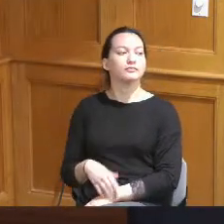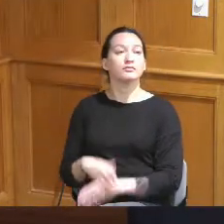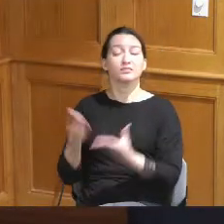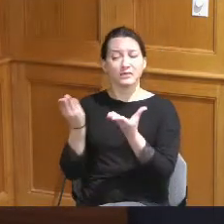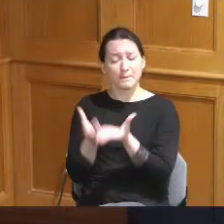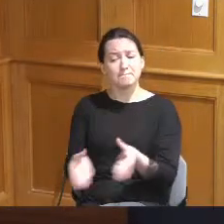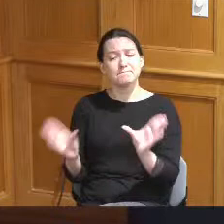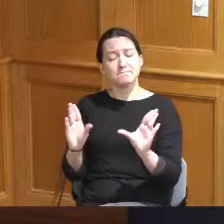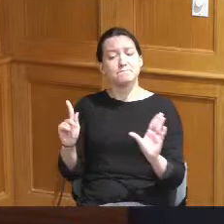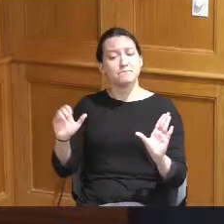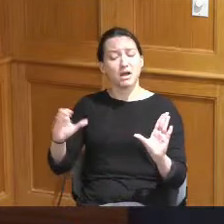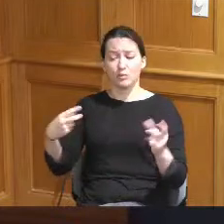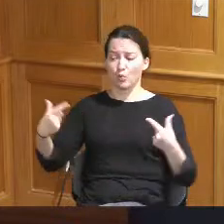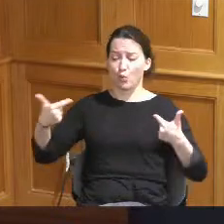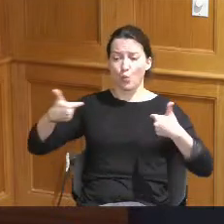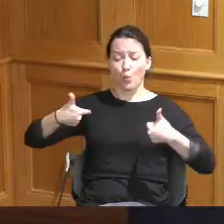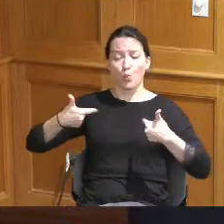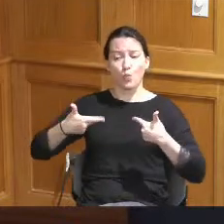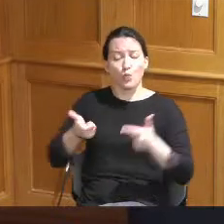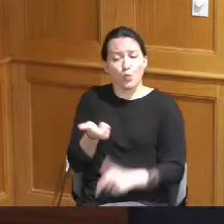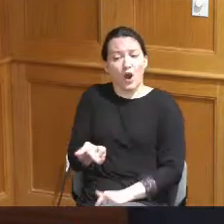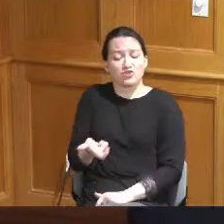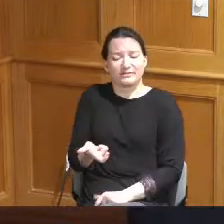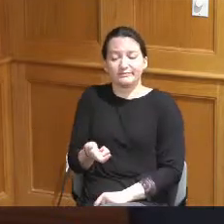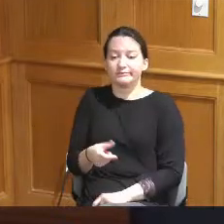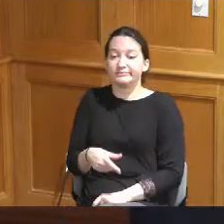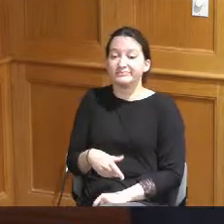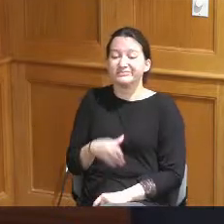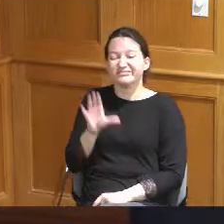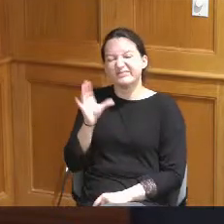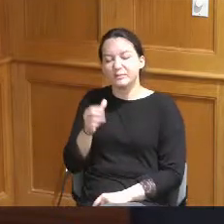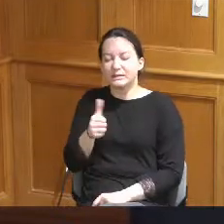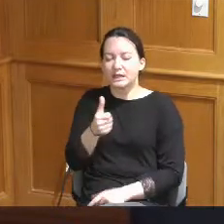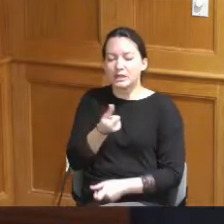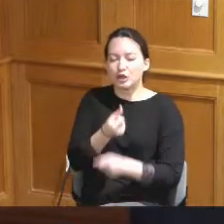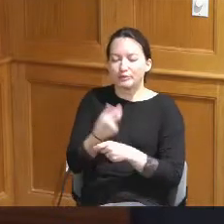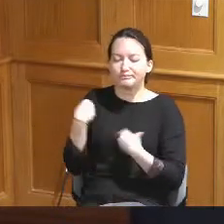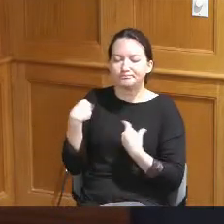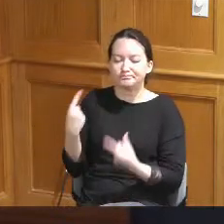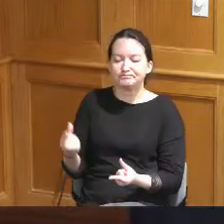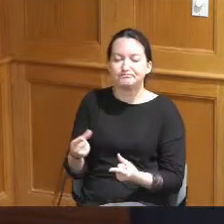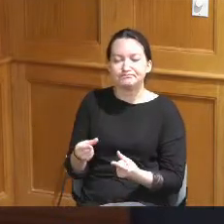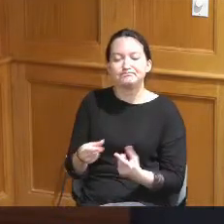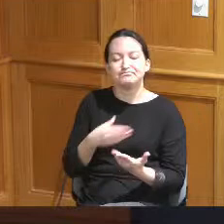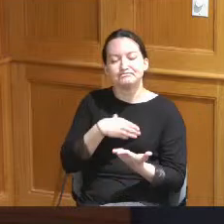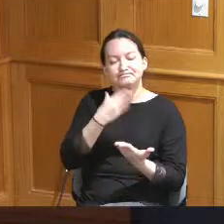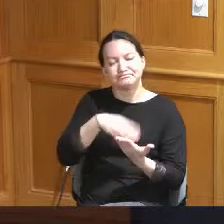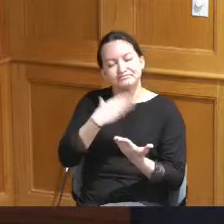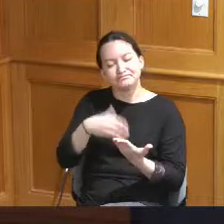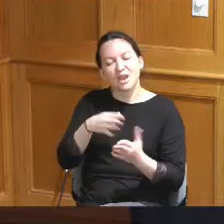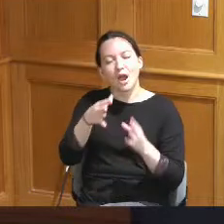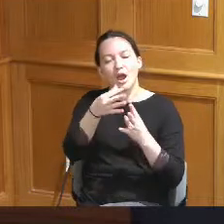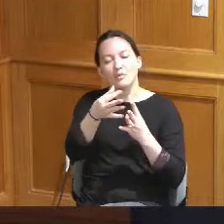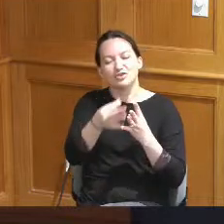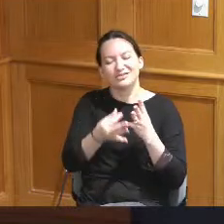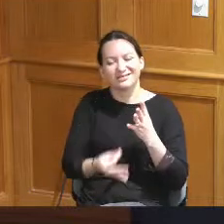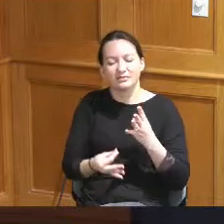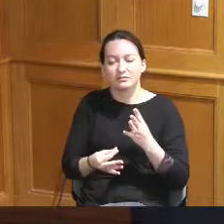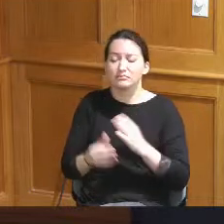we have historically over the past decade or so routinely looked at options for facilities and the